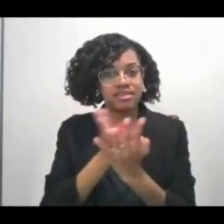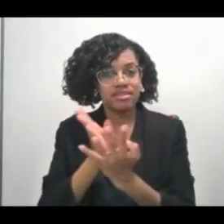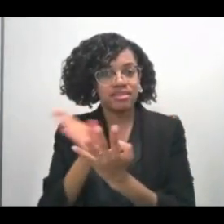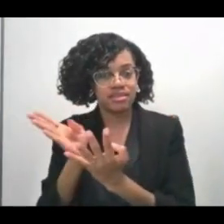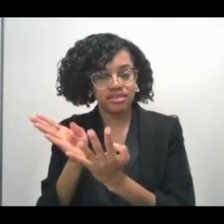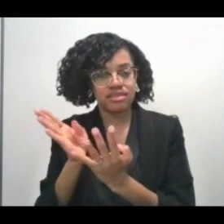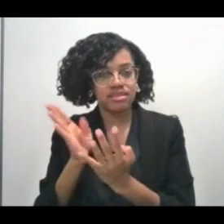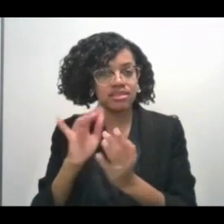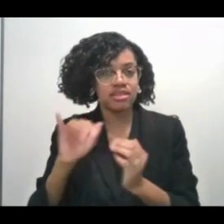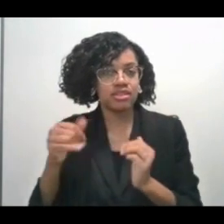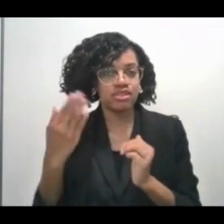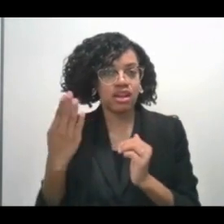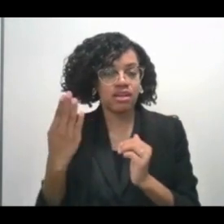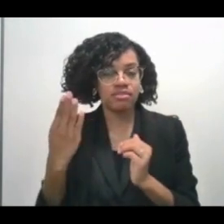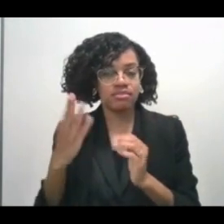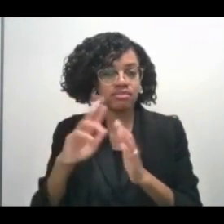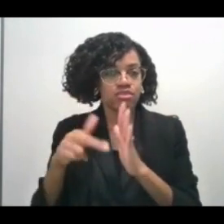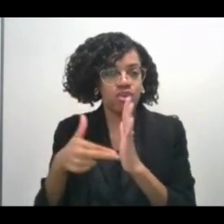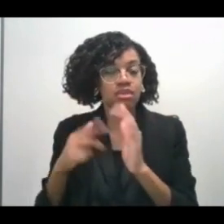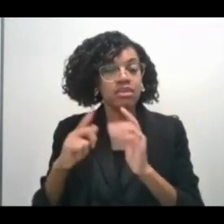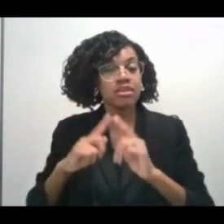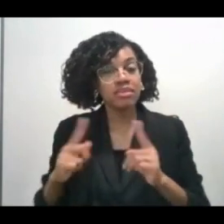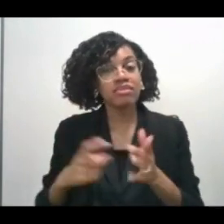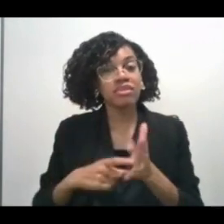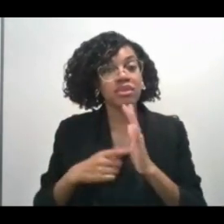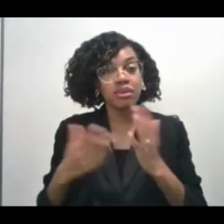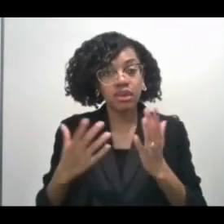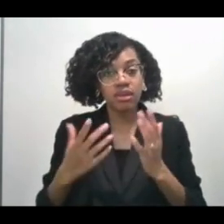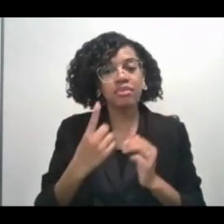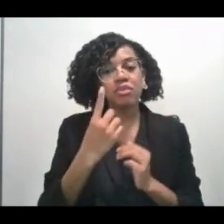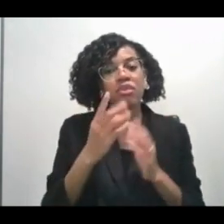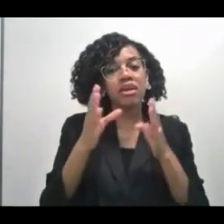requires expertise in one person. And so training people